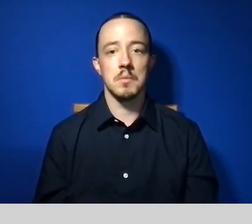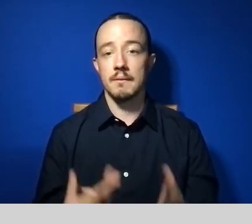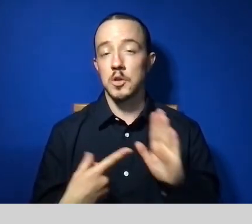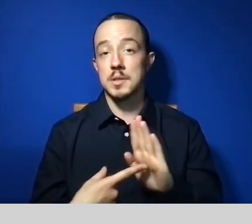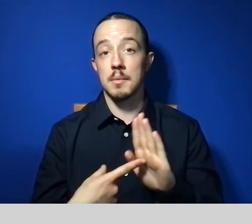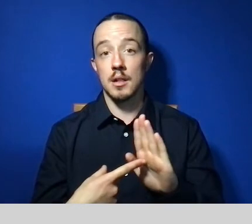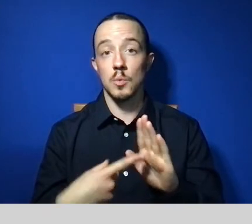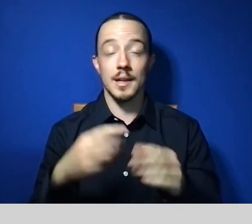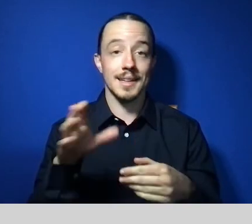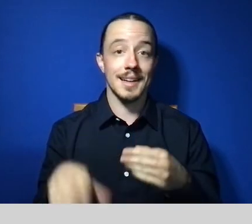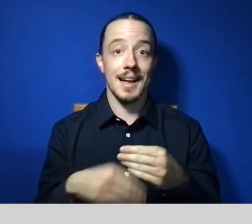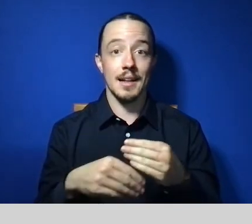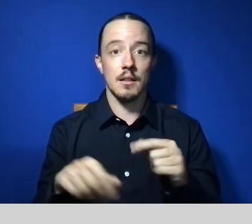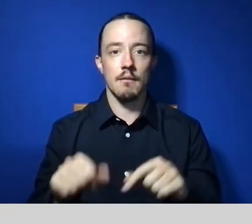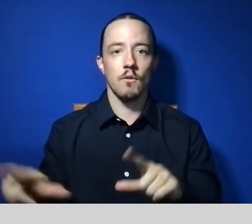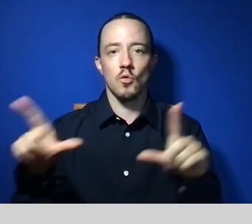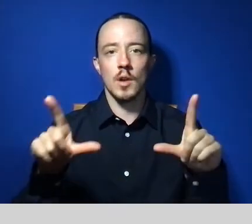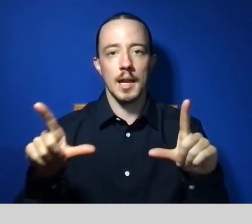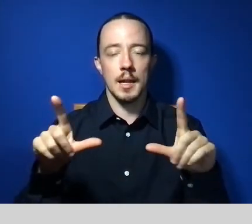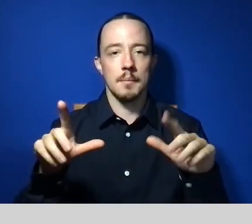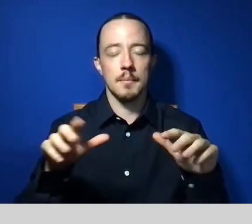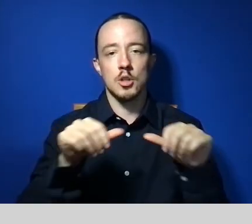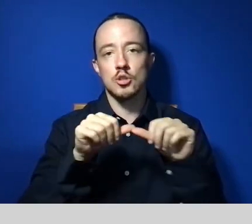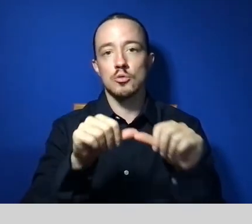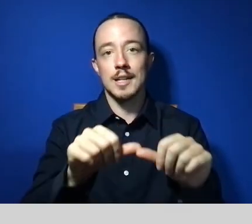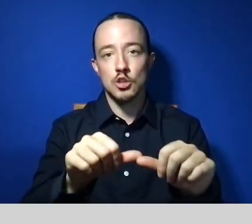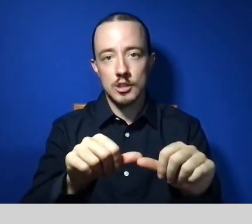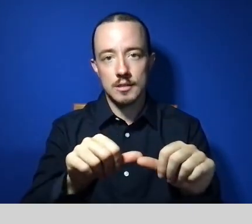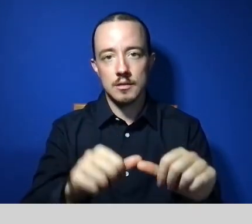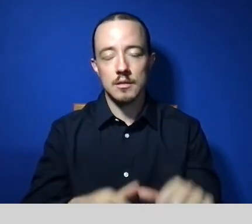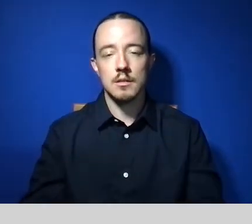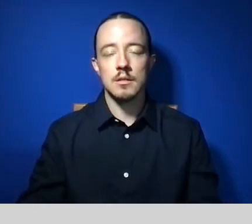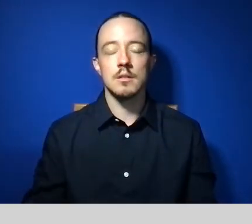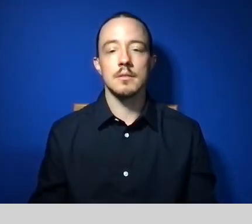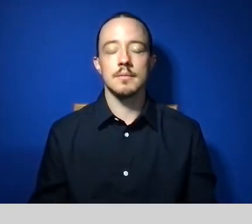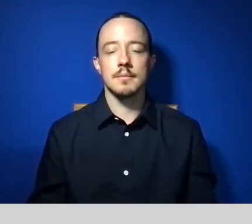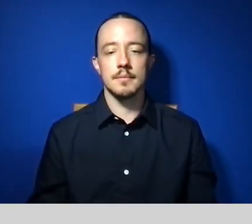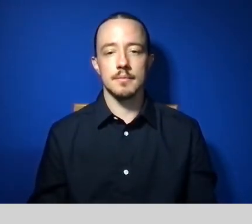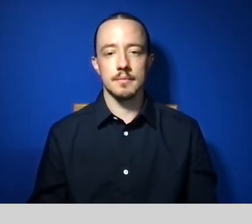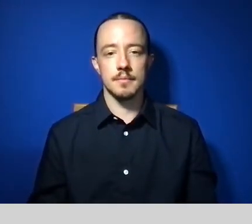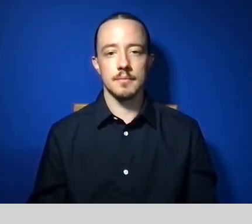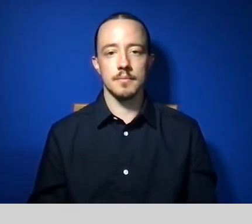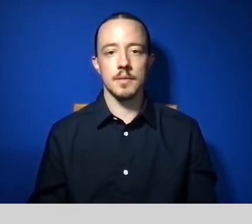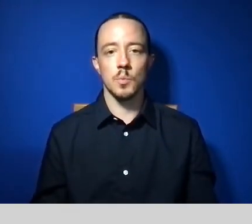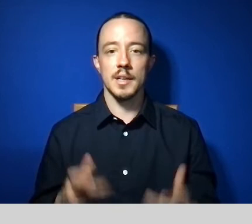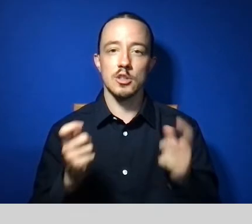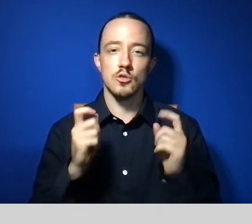We can, you know, we can adjust the frame duration as well, and, uhm,